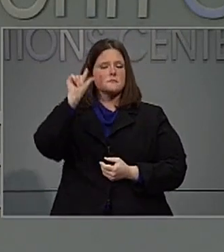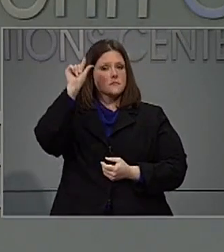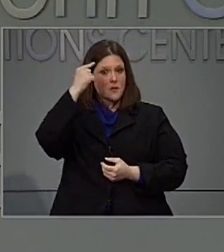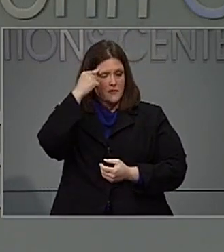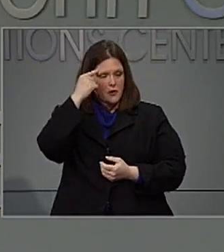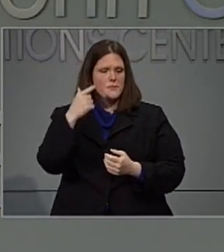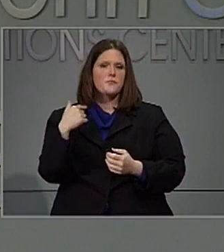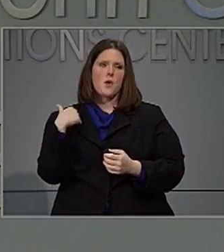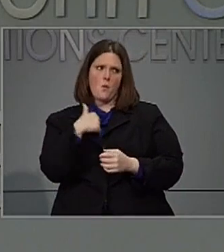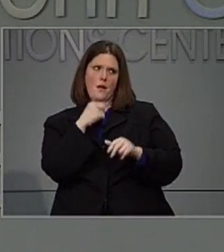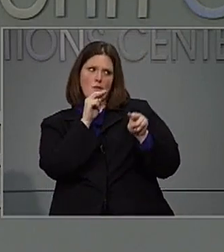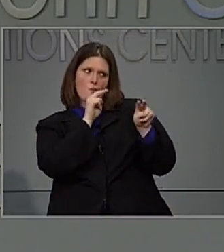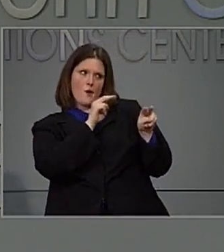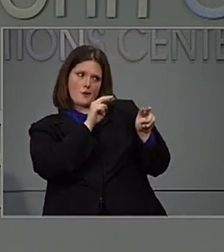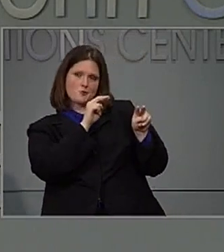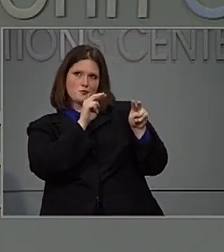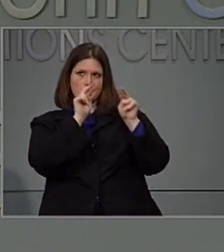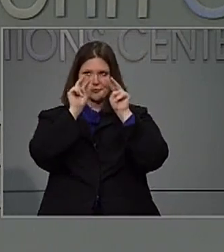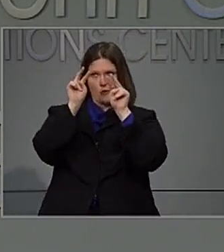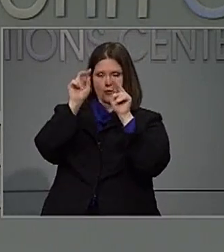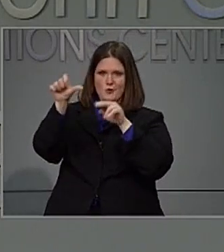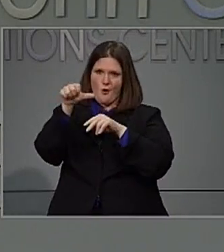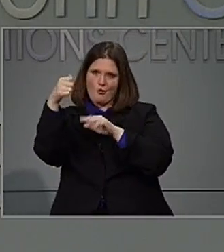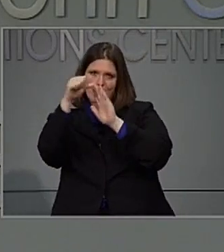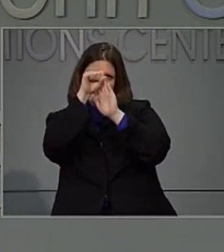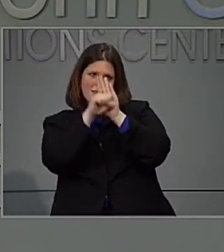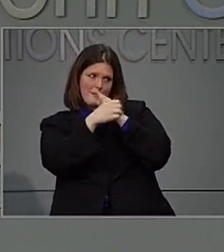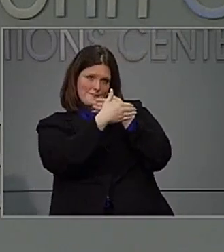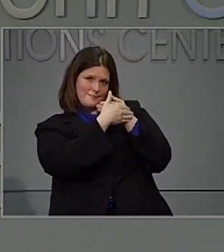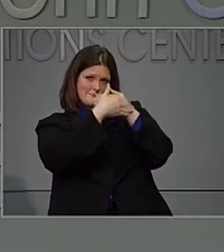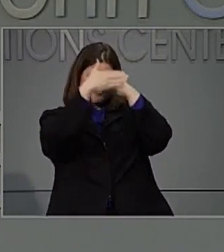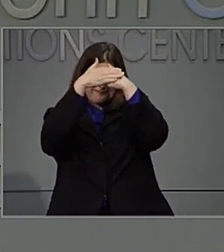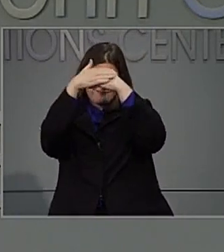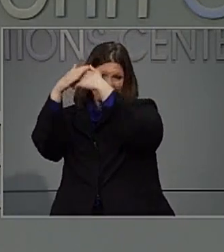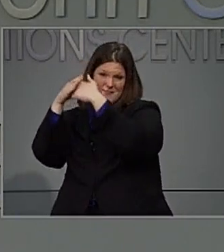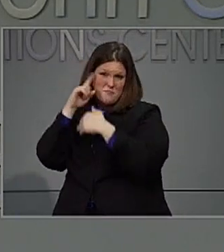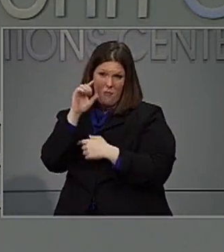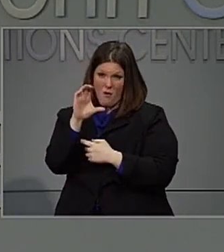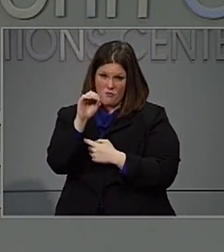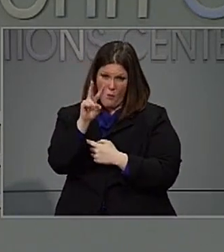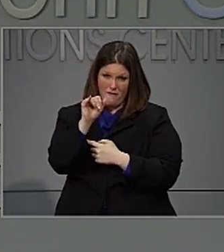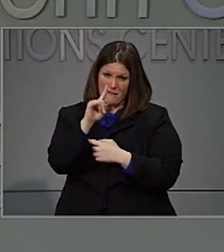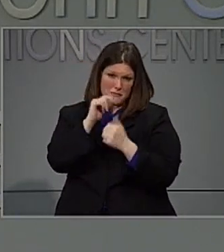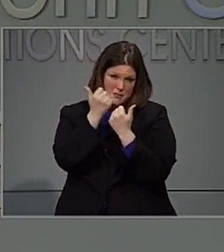WHEN THAT MIGHT OCCUR. WE ARE CONCERNED ABOUT WHAT